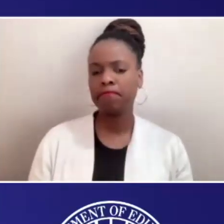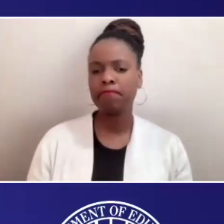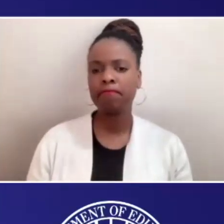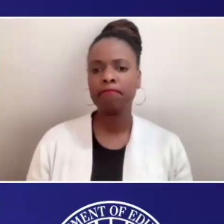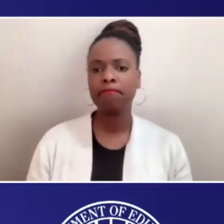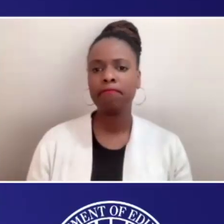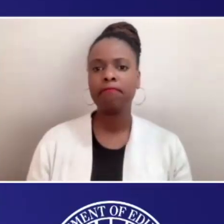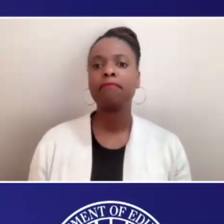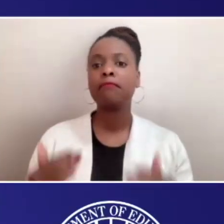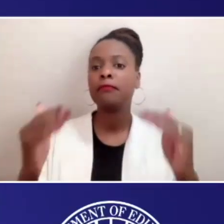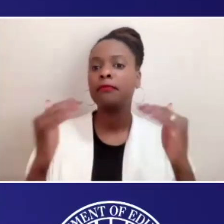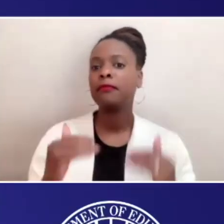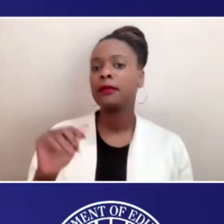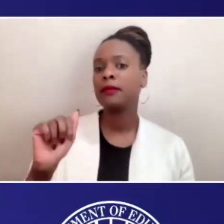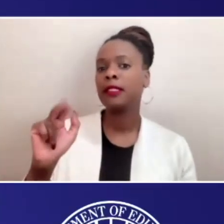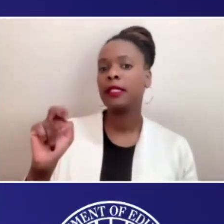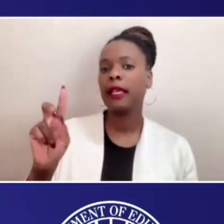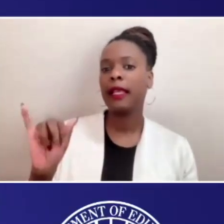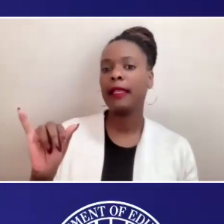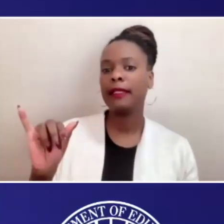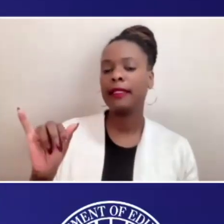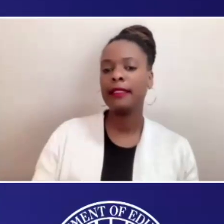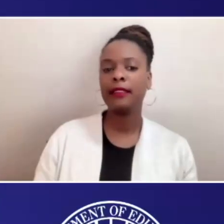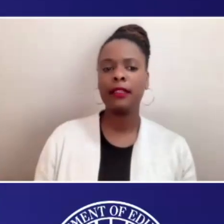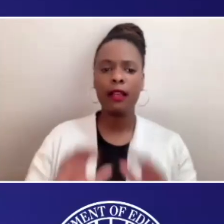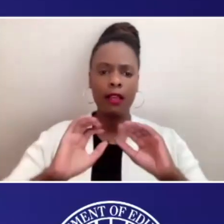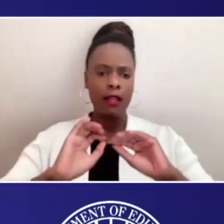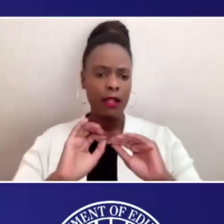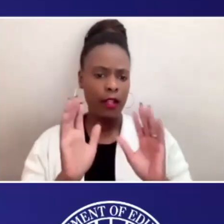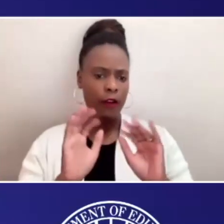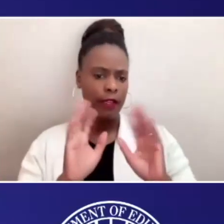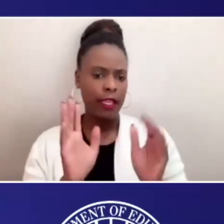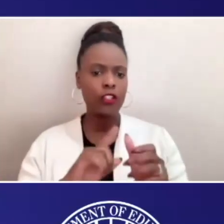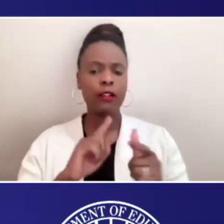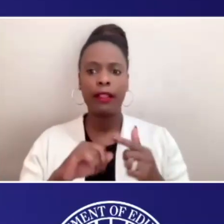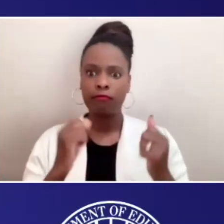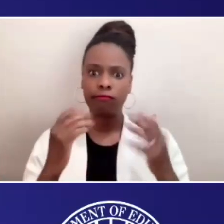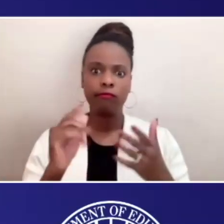We'll go next to Andy. Clarification, and then got a host of questions. So first of all,